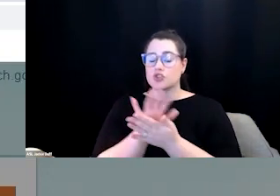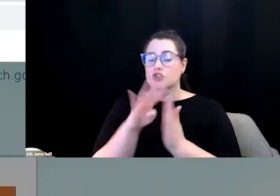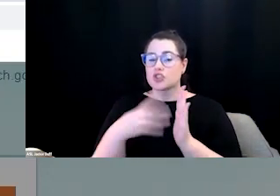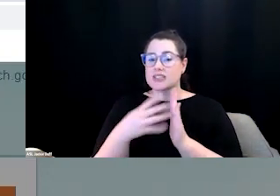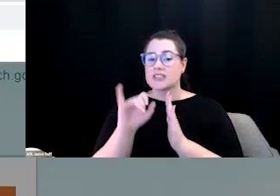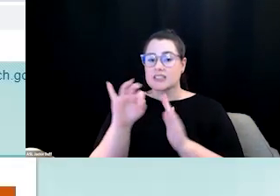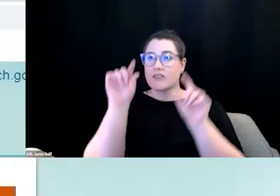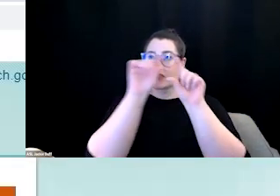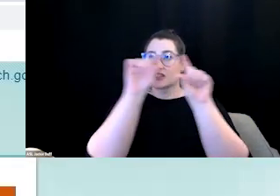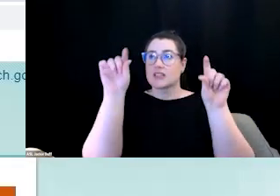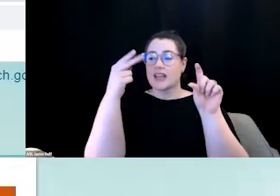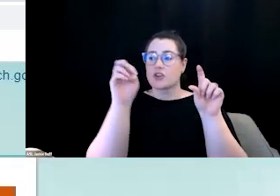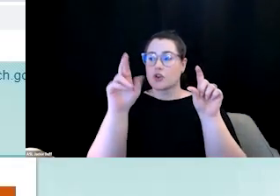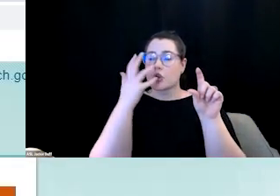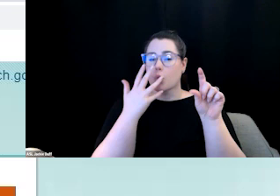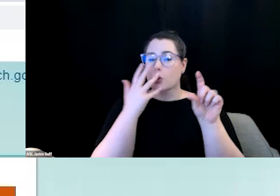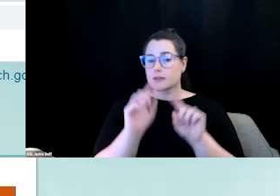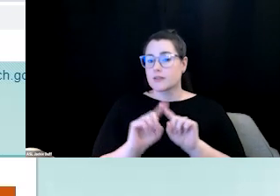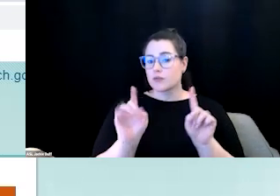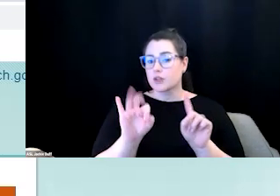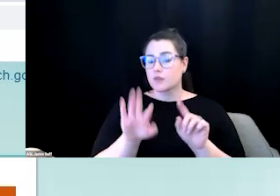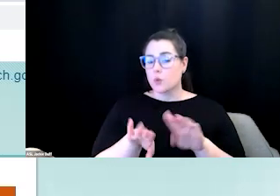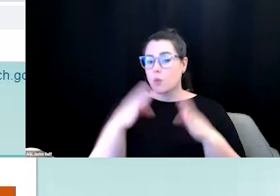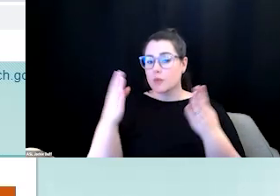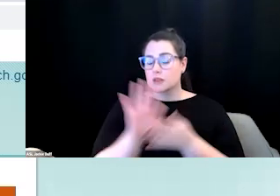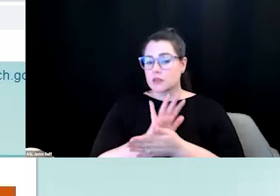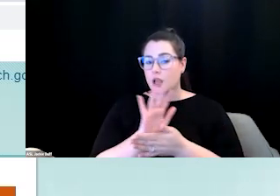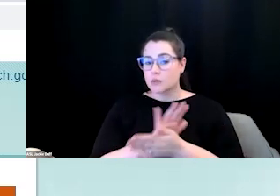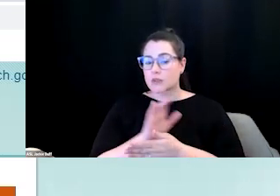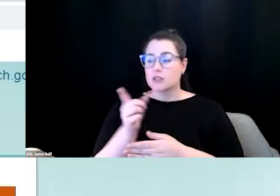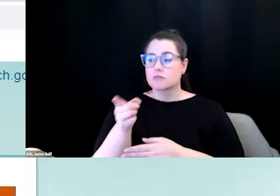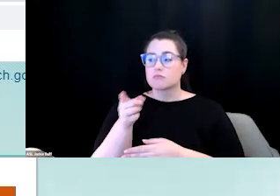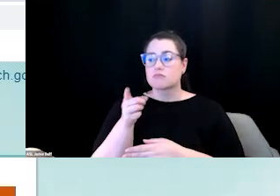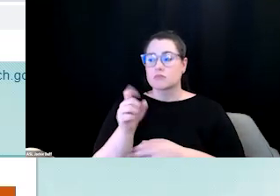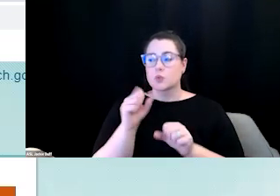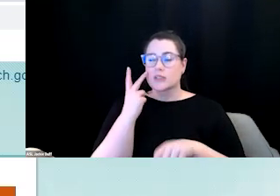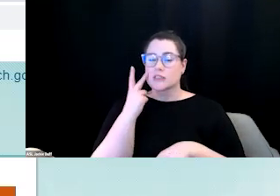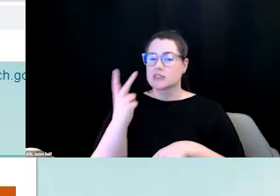Not on this screen, but if you open the document in its native software and the text is black,